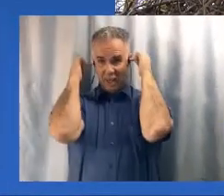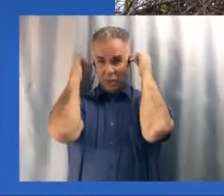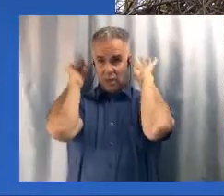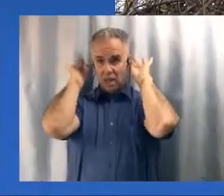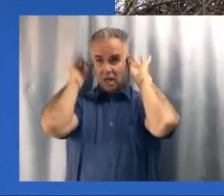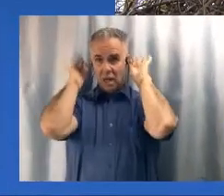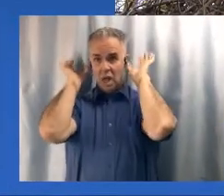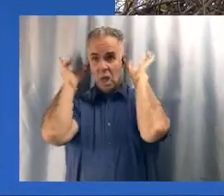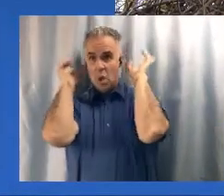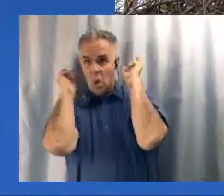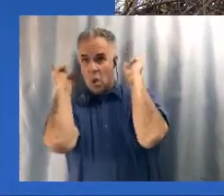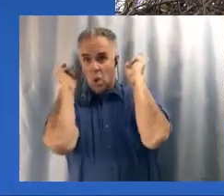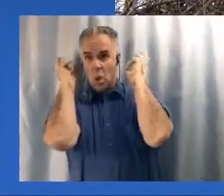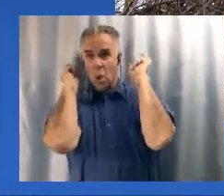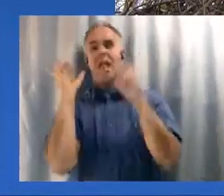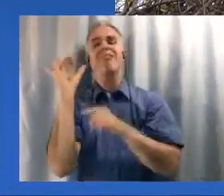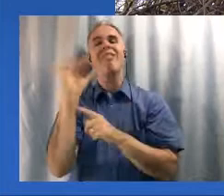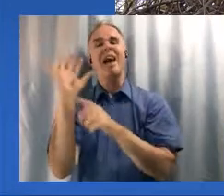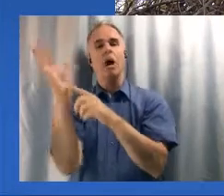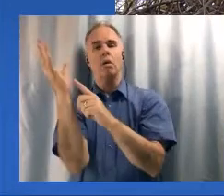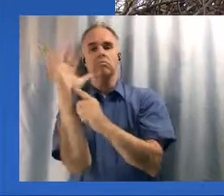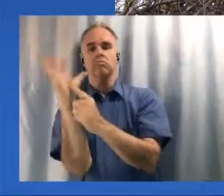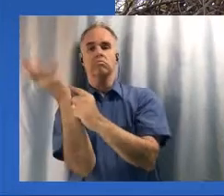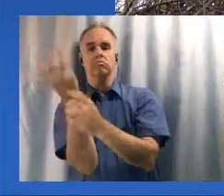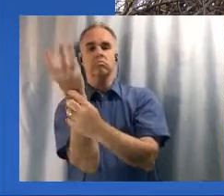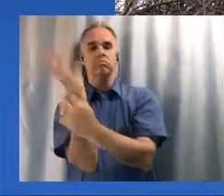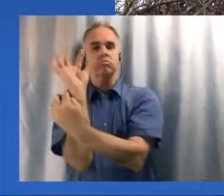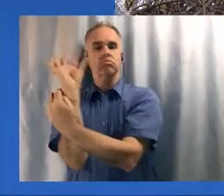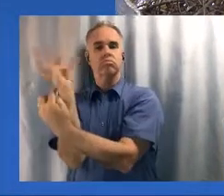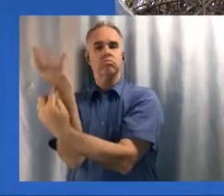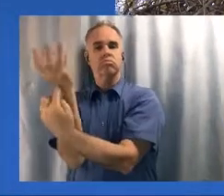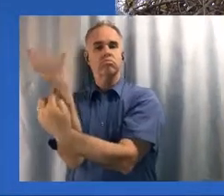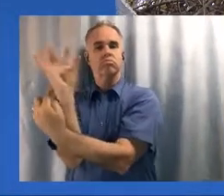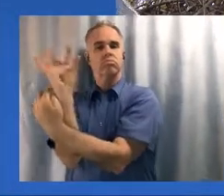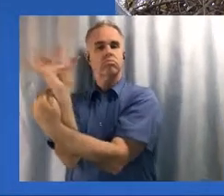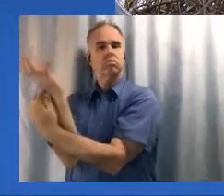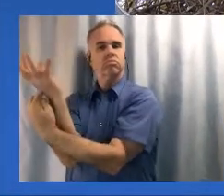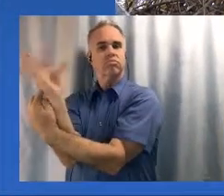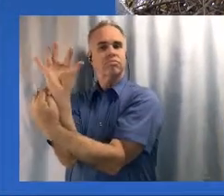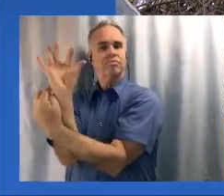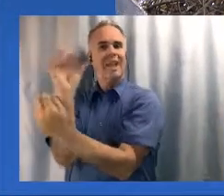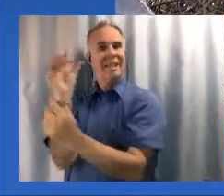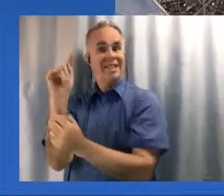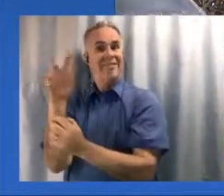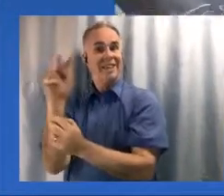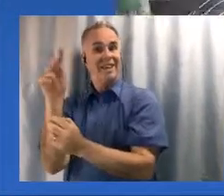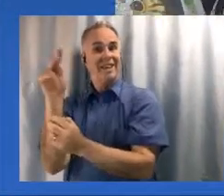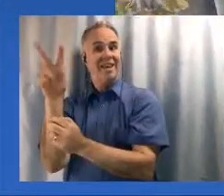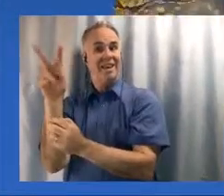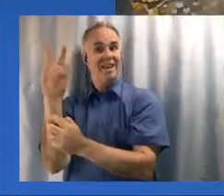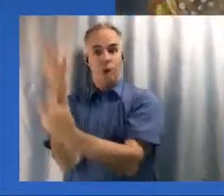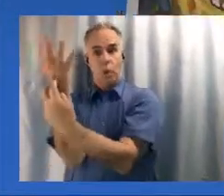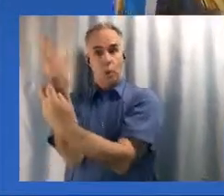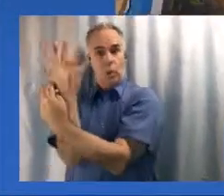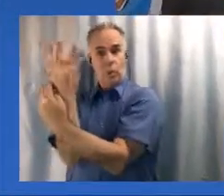dish antennas to funnel sound to their ears. Owls are constantly turning their heads